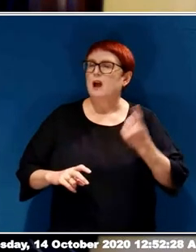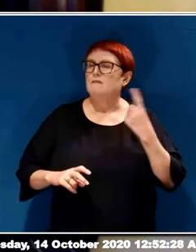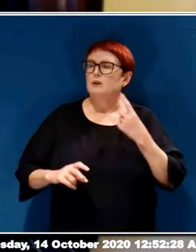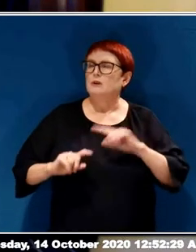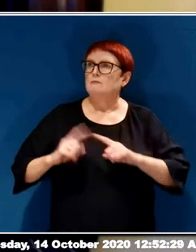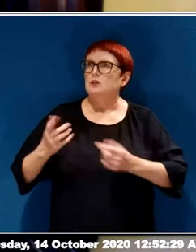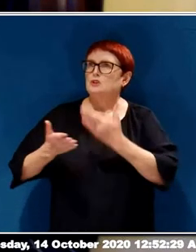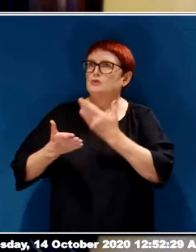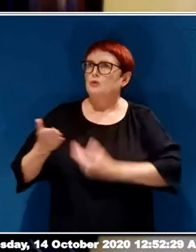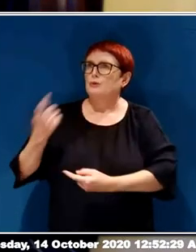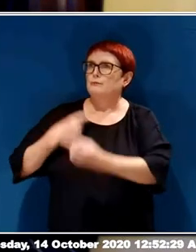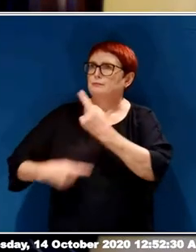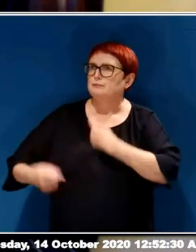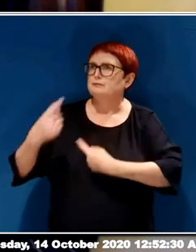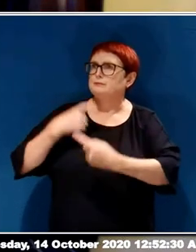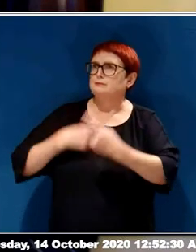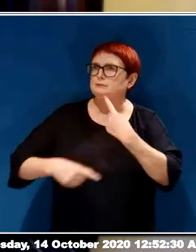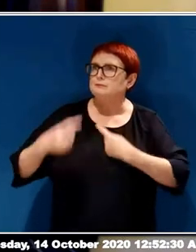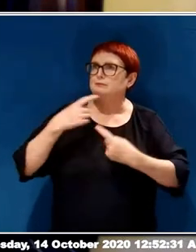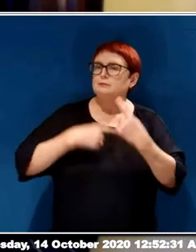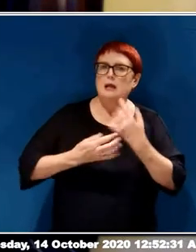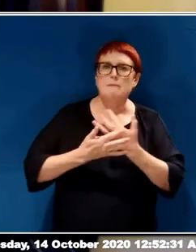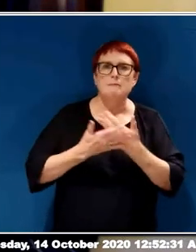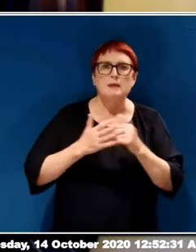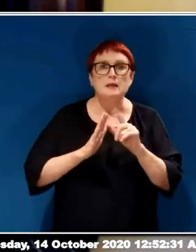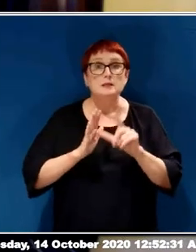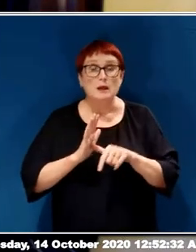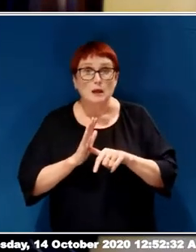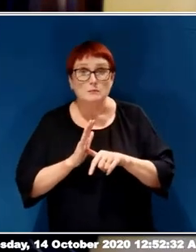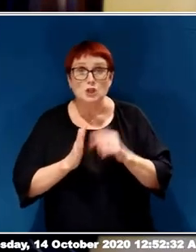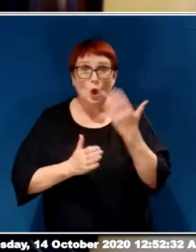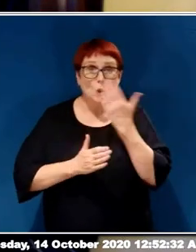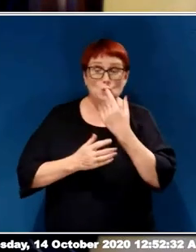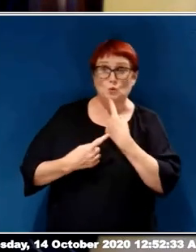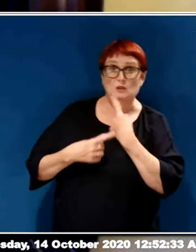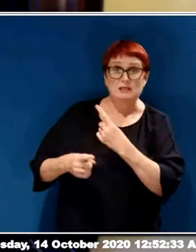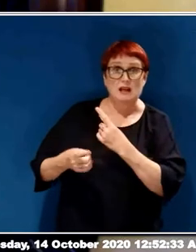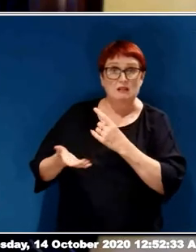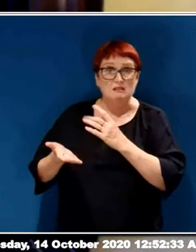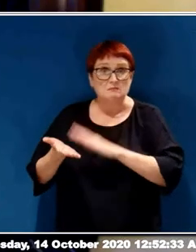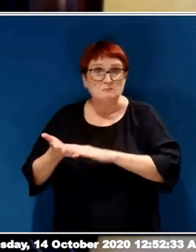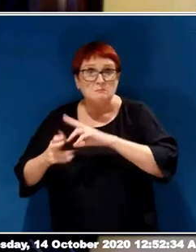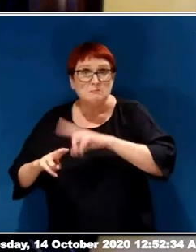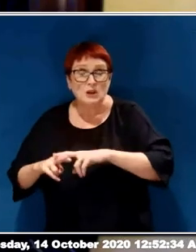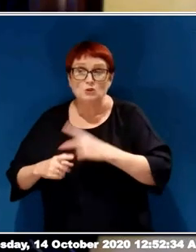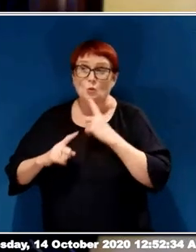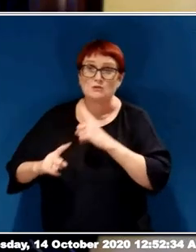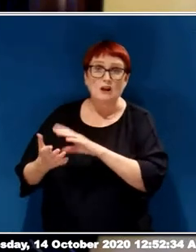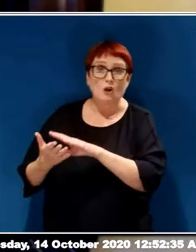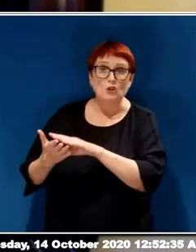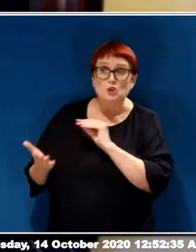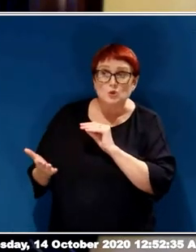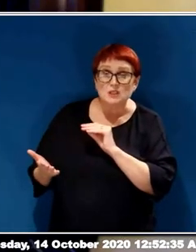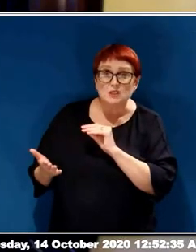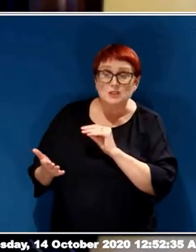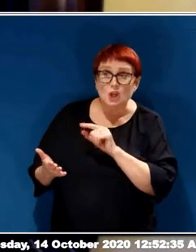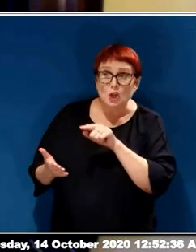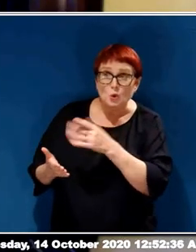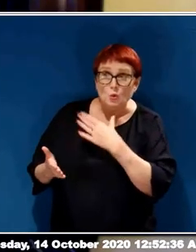enrolment or that their attendance at school, for example, is dependent upon receiving targeted funding.